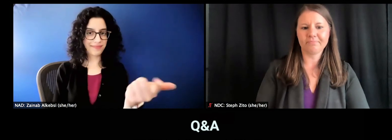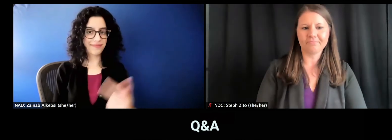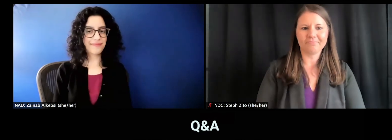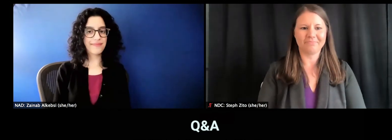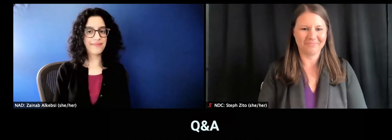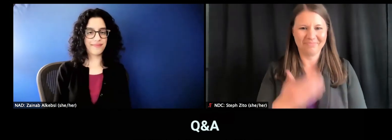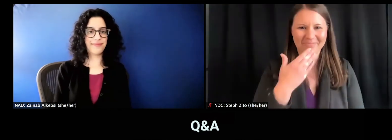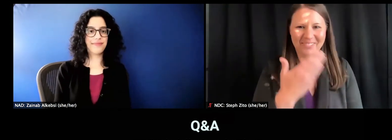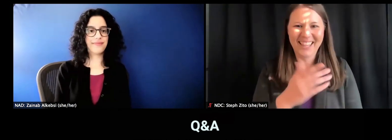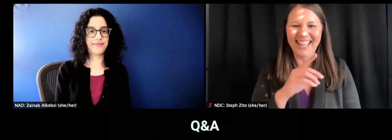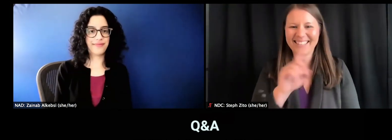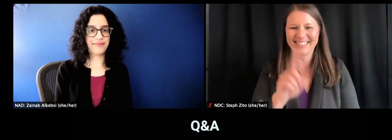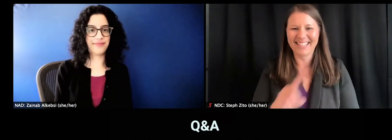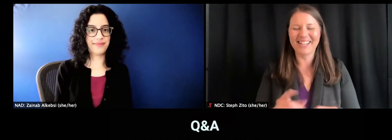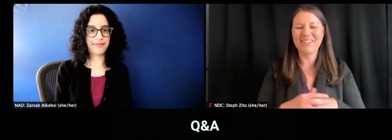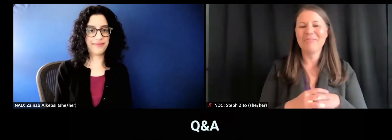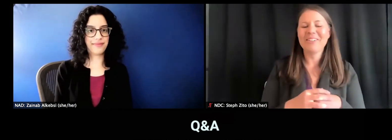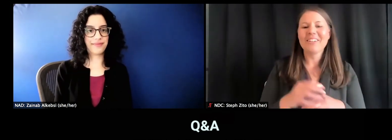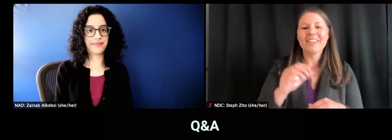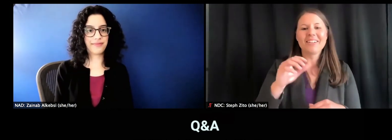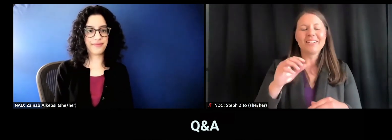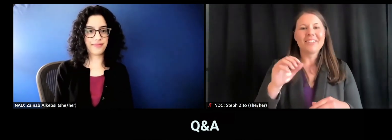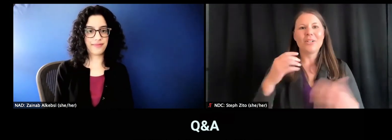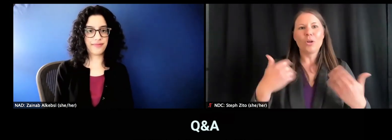Thank you so much, Zainab.